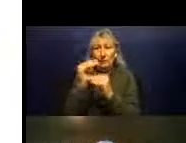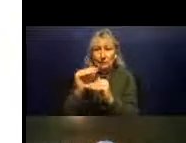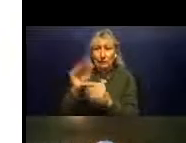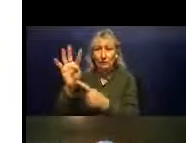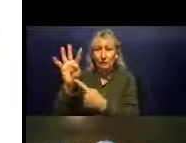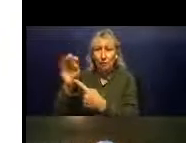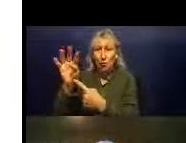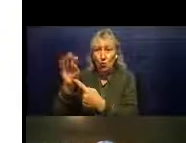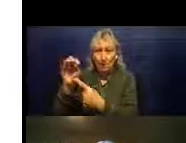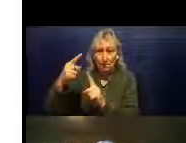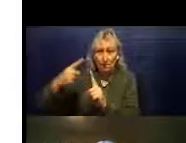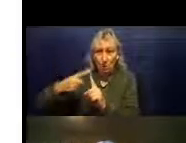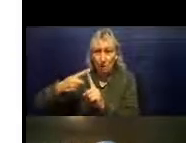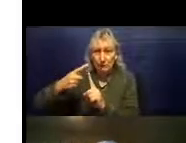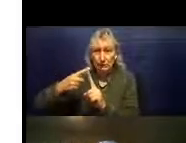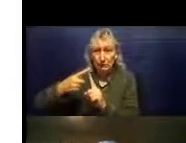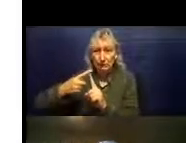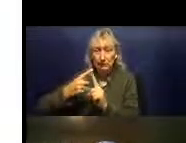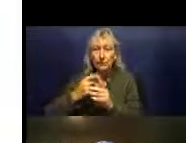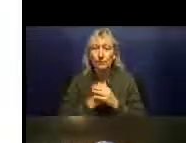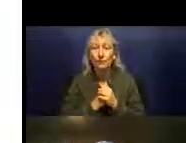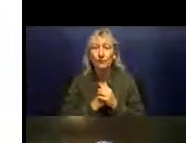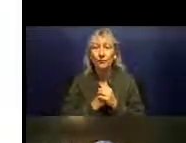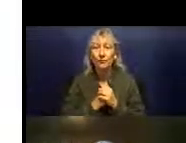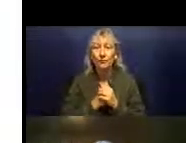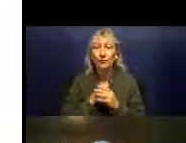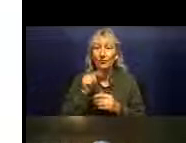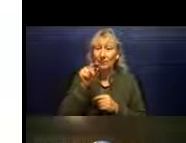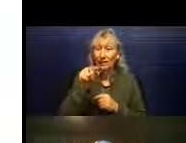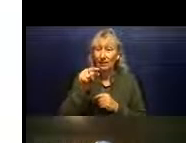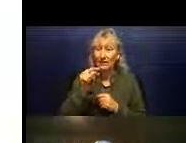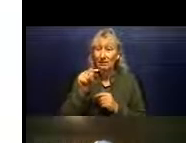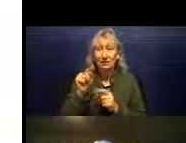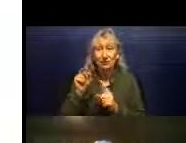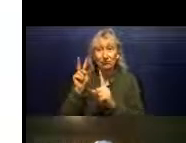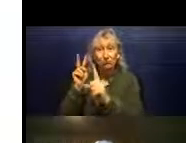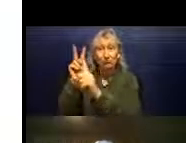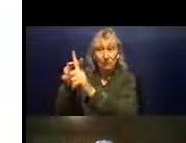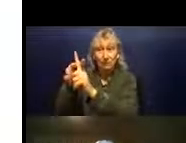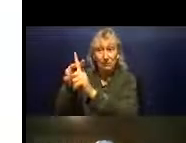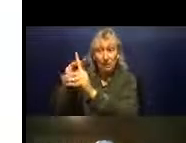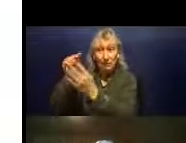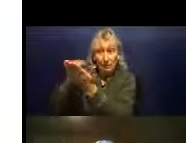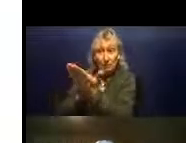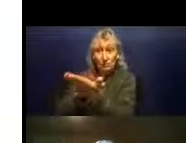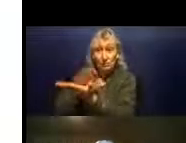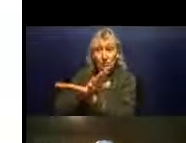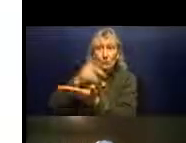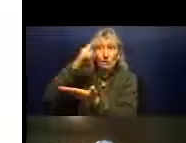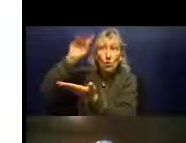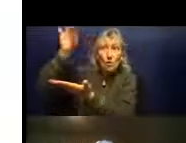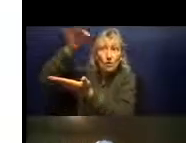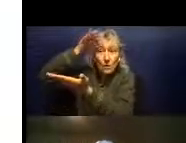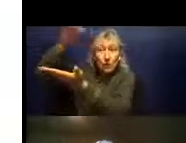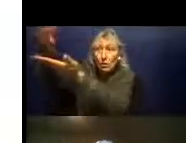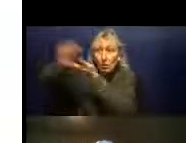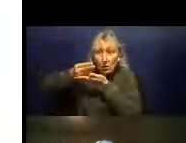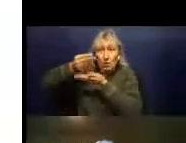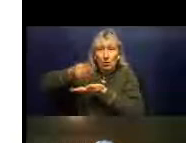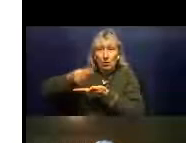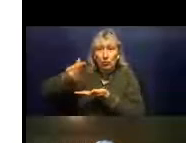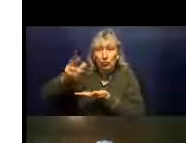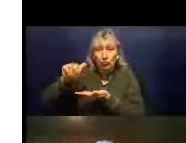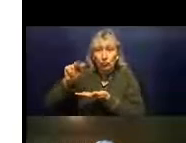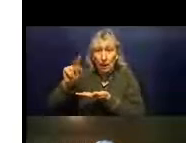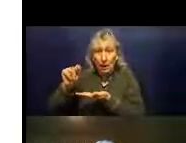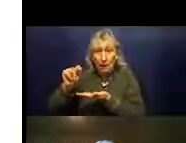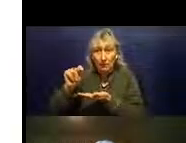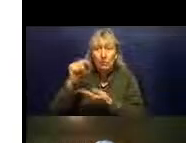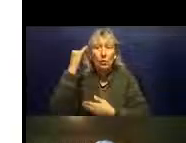Qualify to be awarded a grant, you need a total of 40 points.